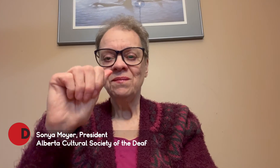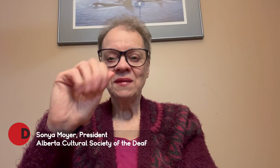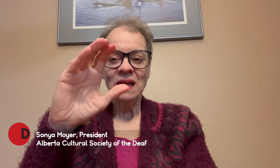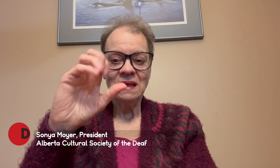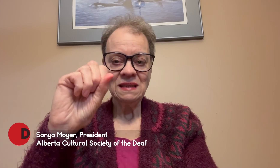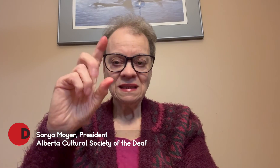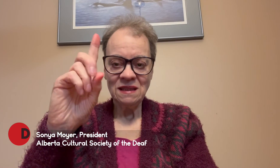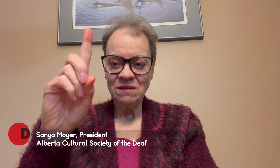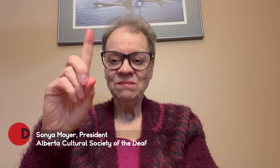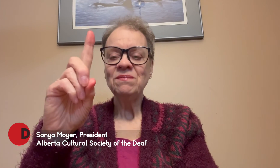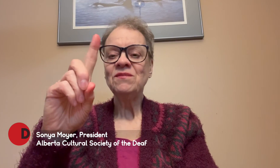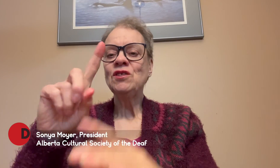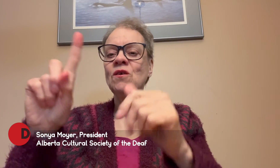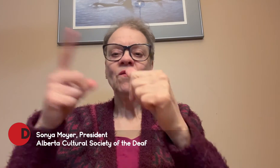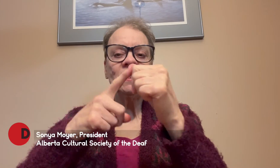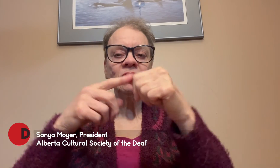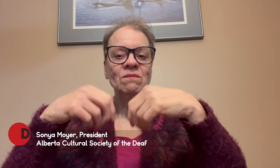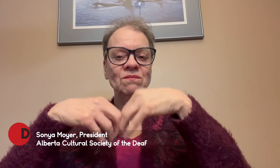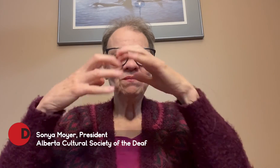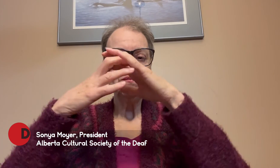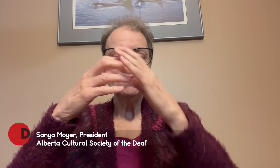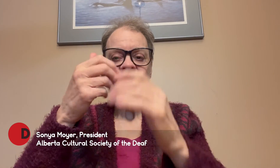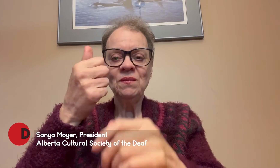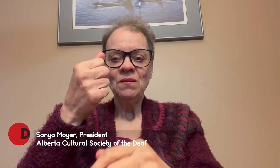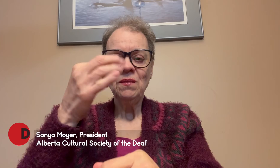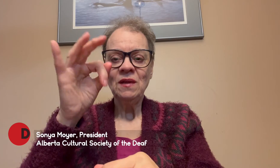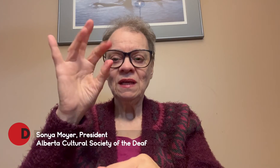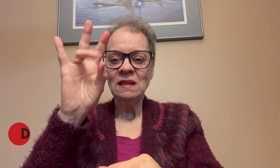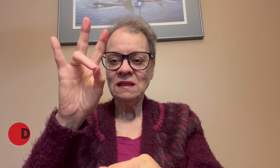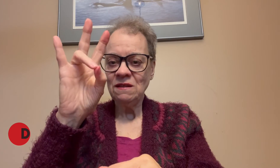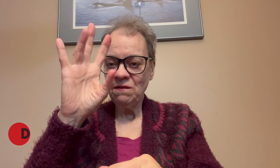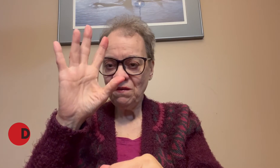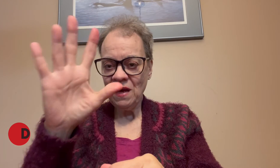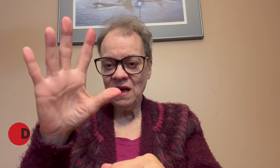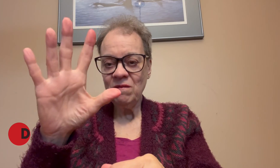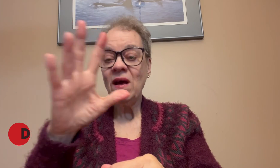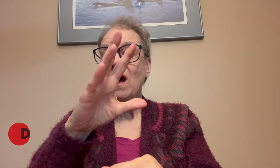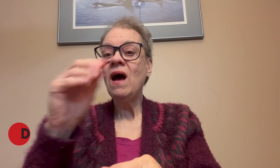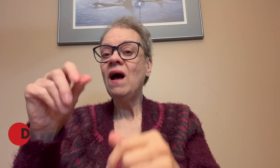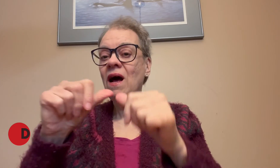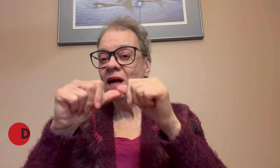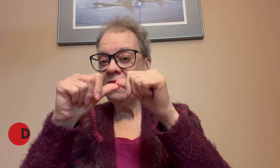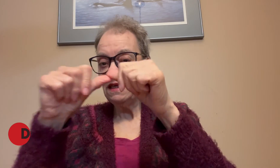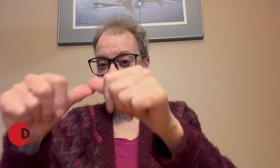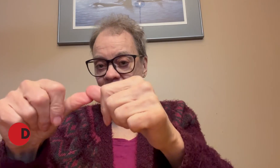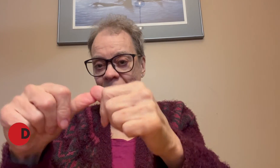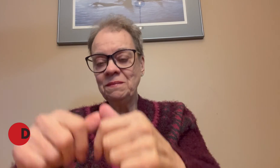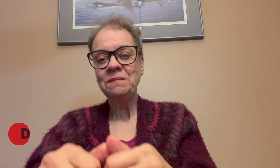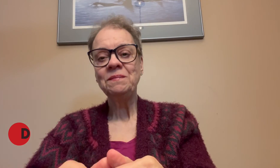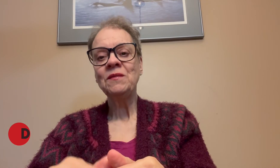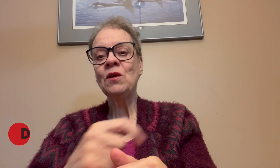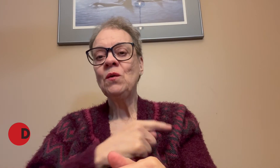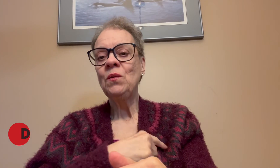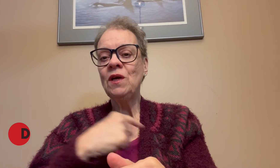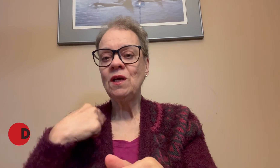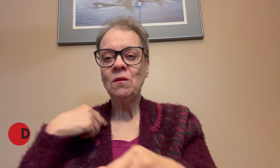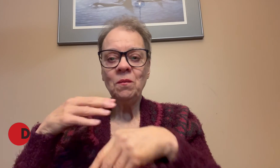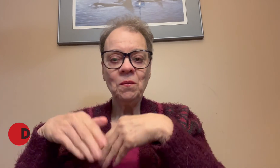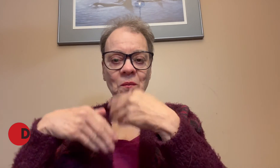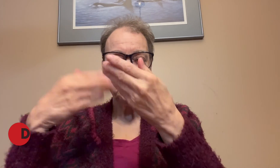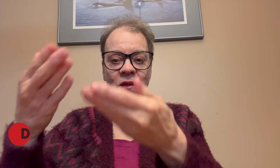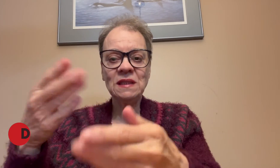ACSD was first launched in 1975 and continues to present.